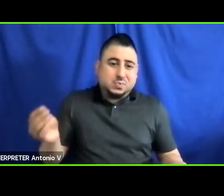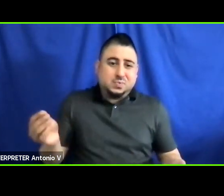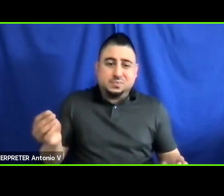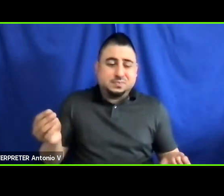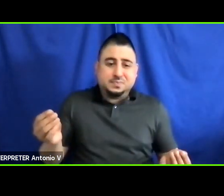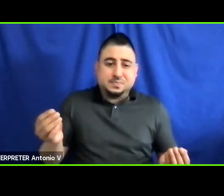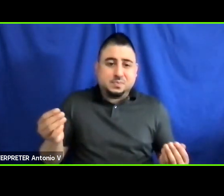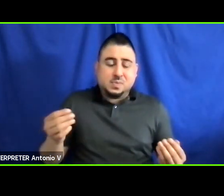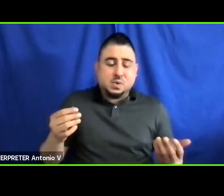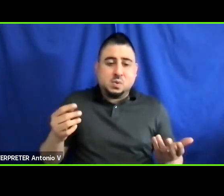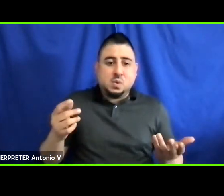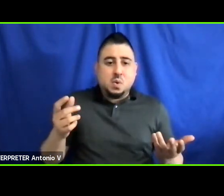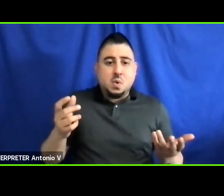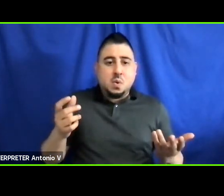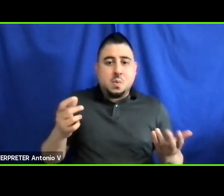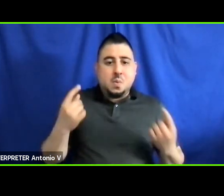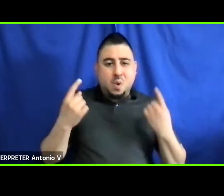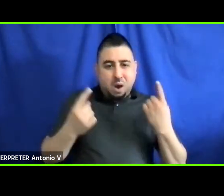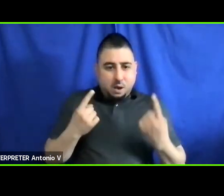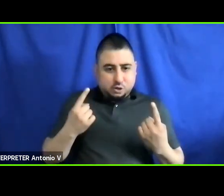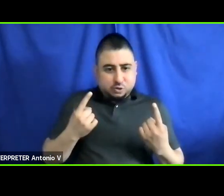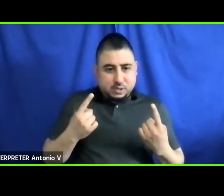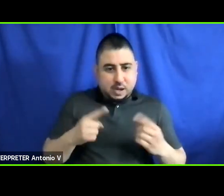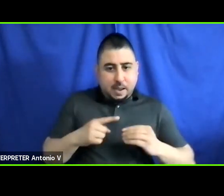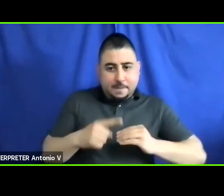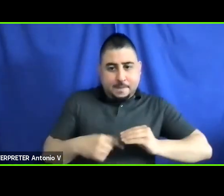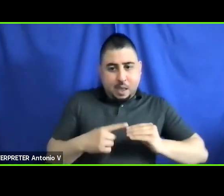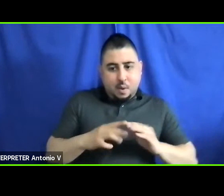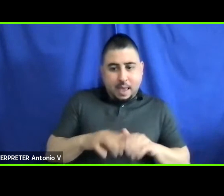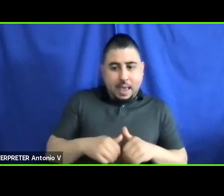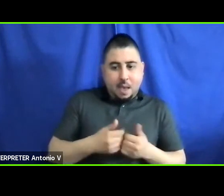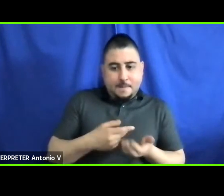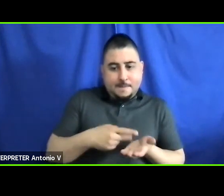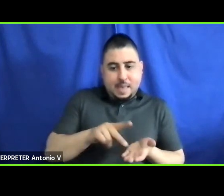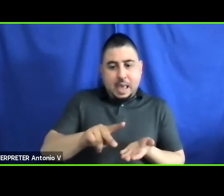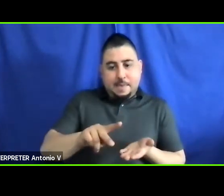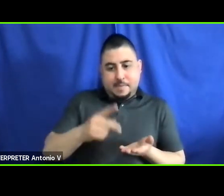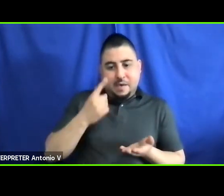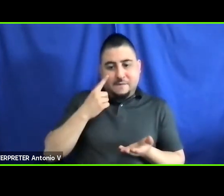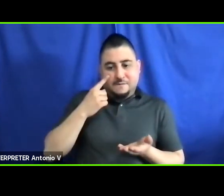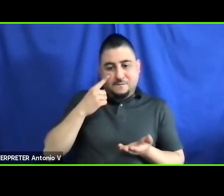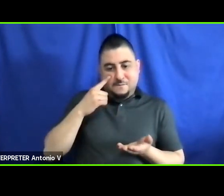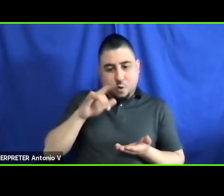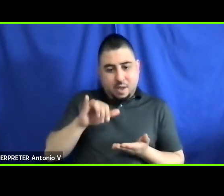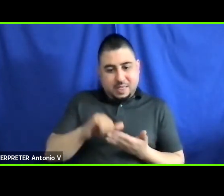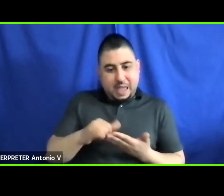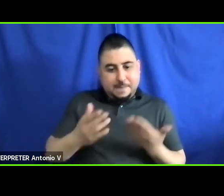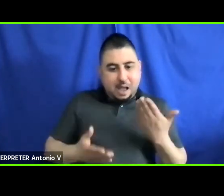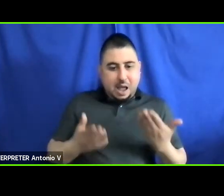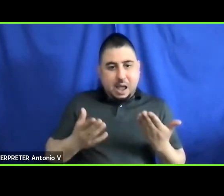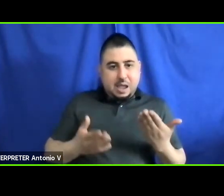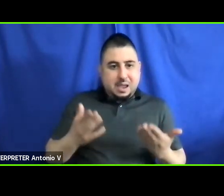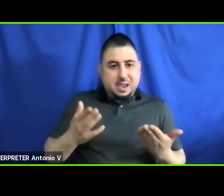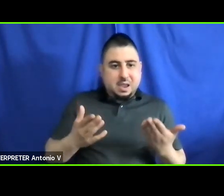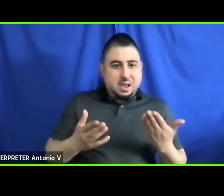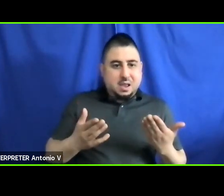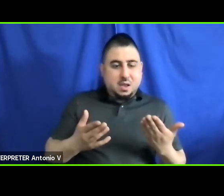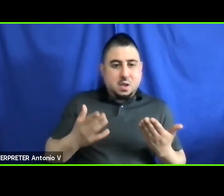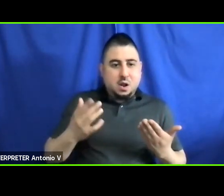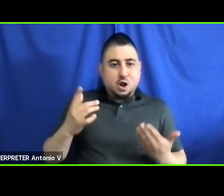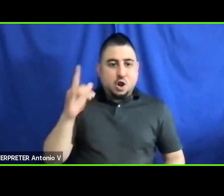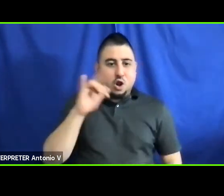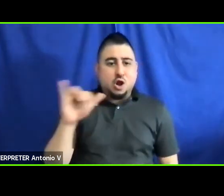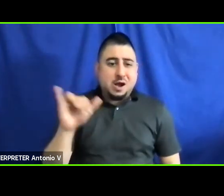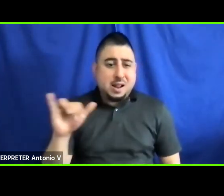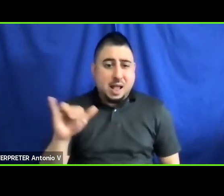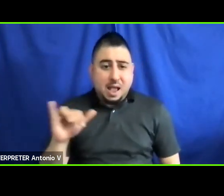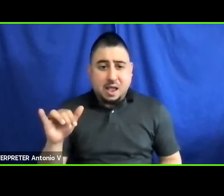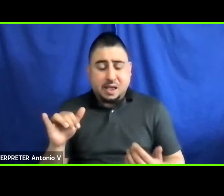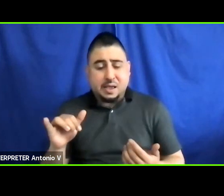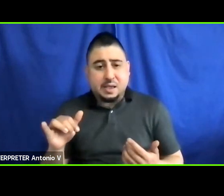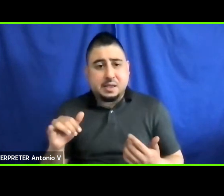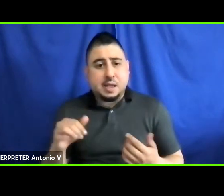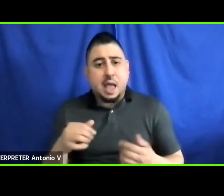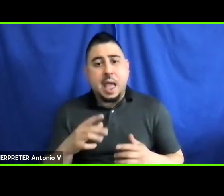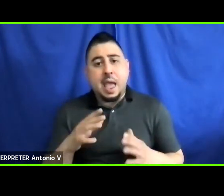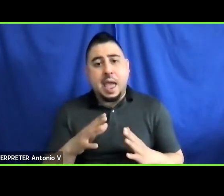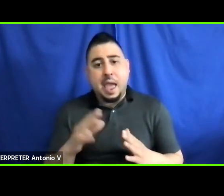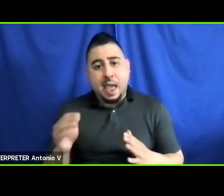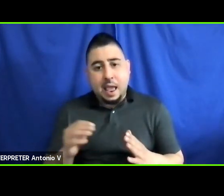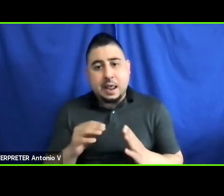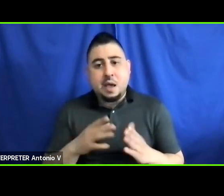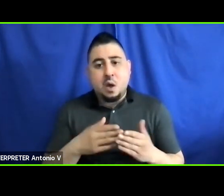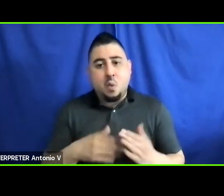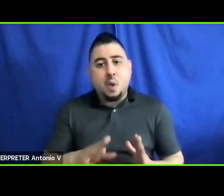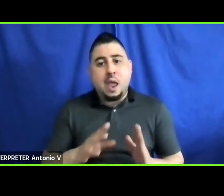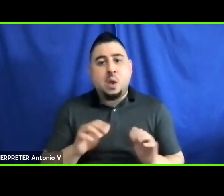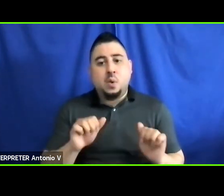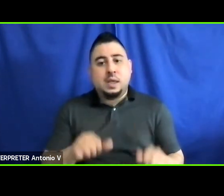I’m wondering about how payment for that might work? And if there is a way we can help